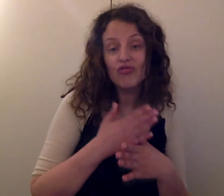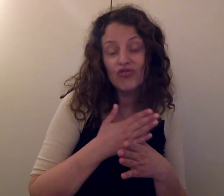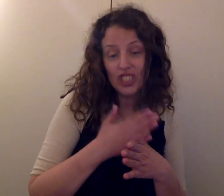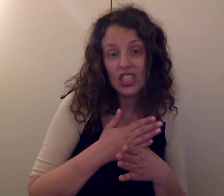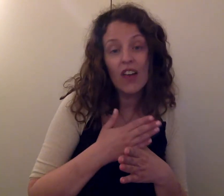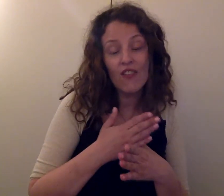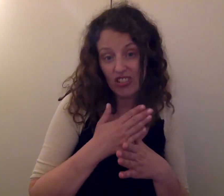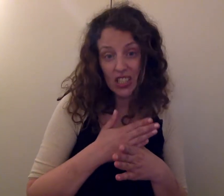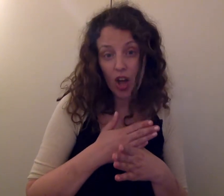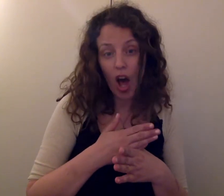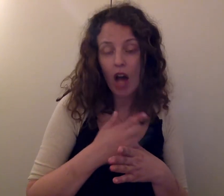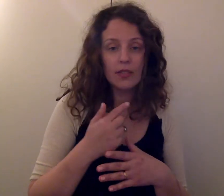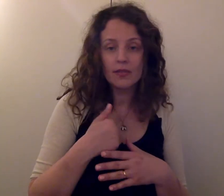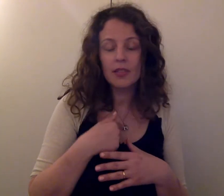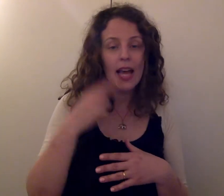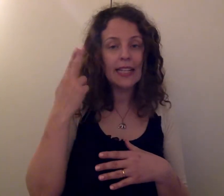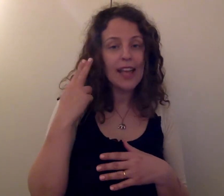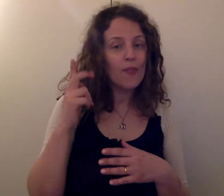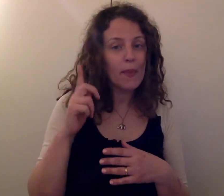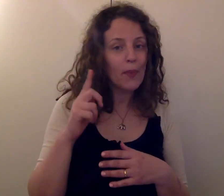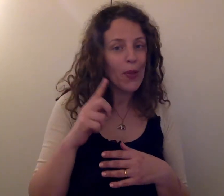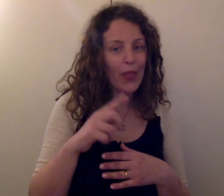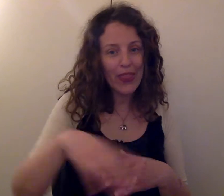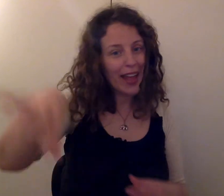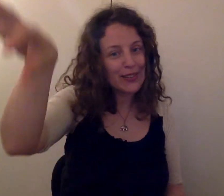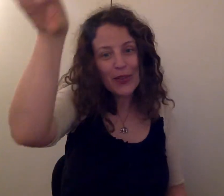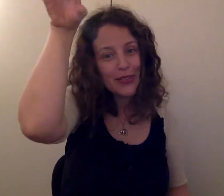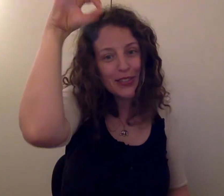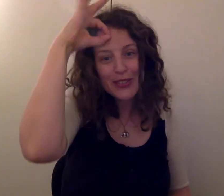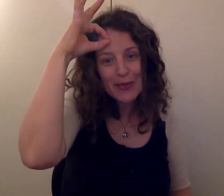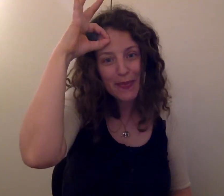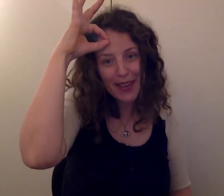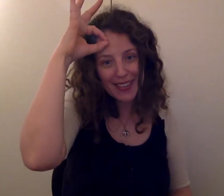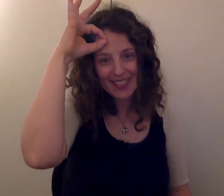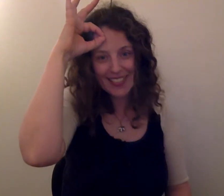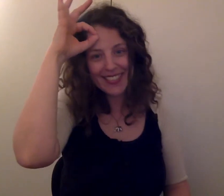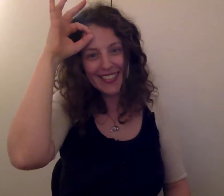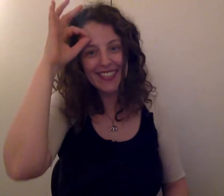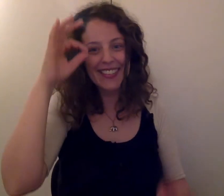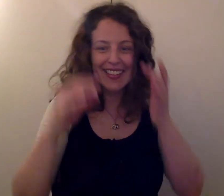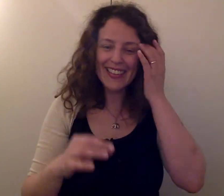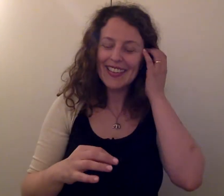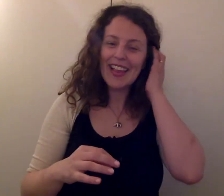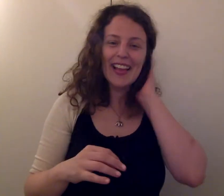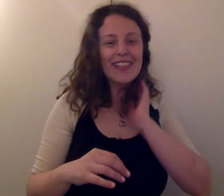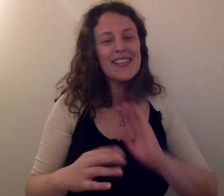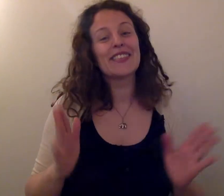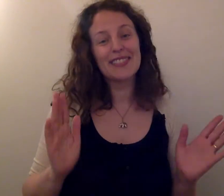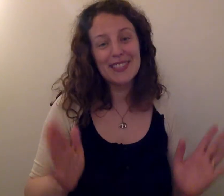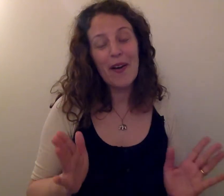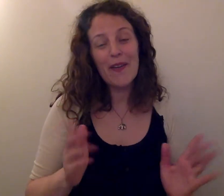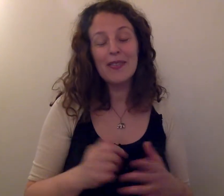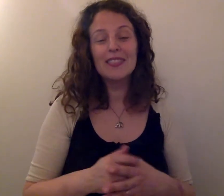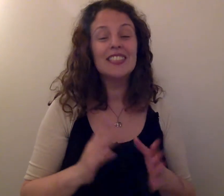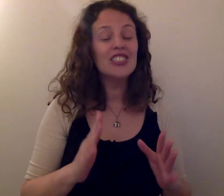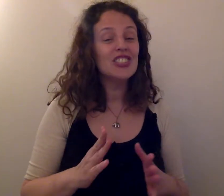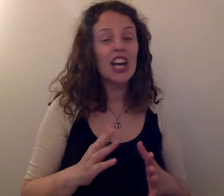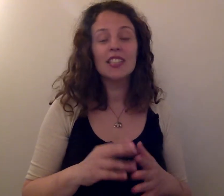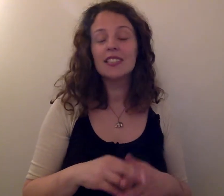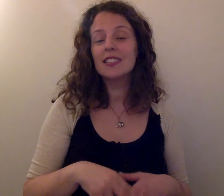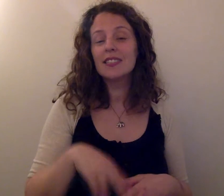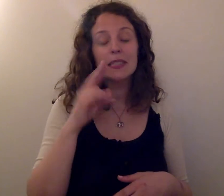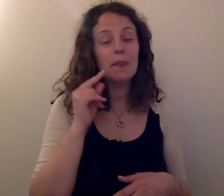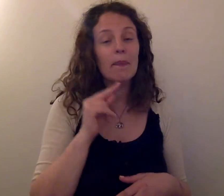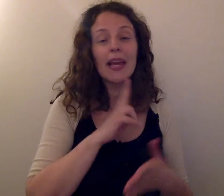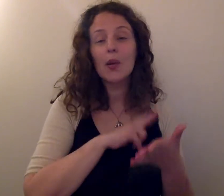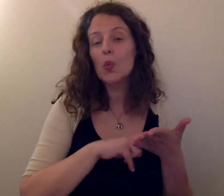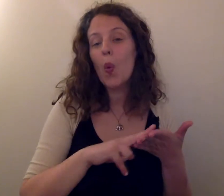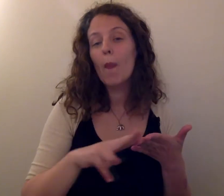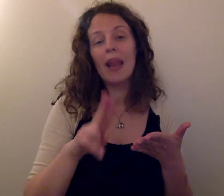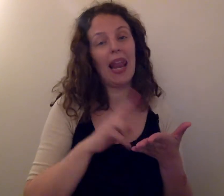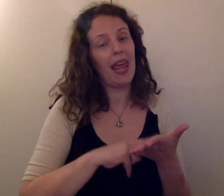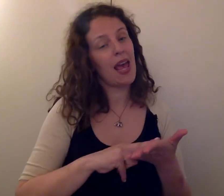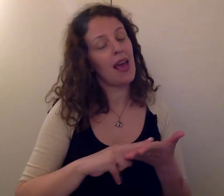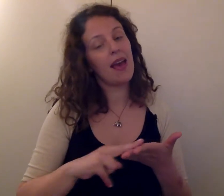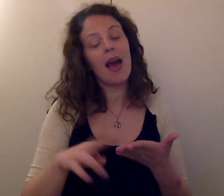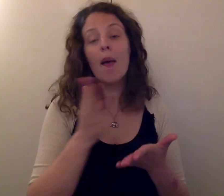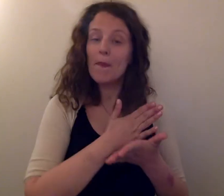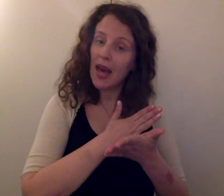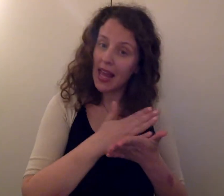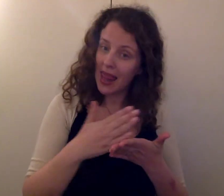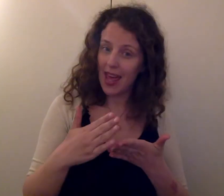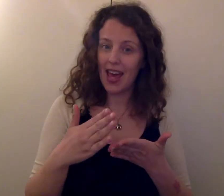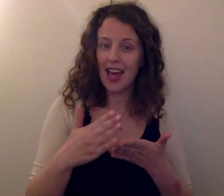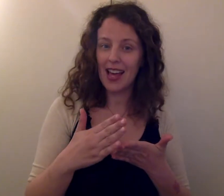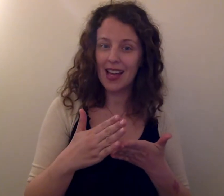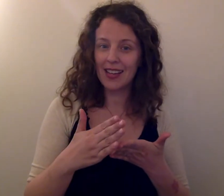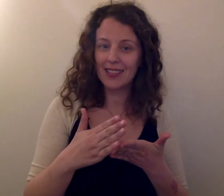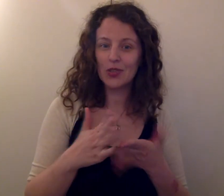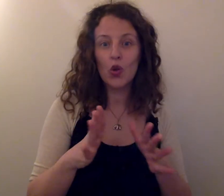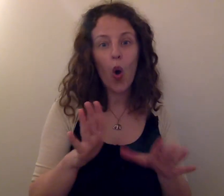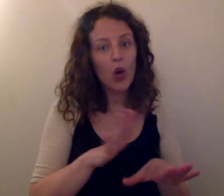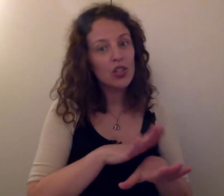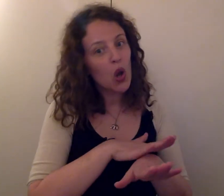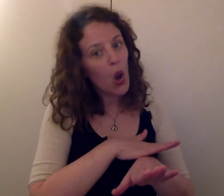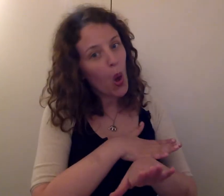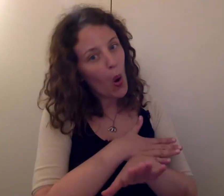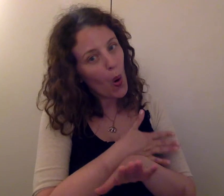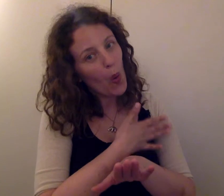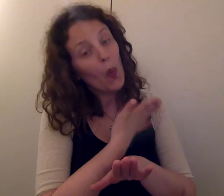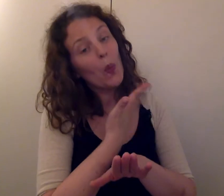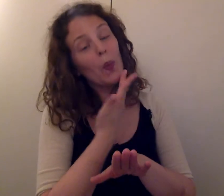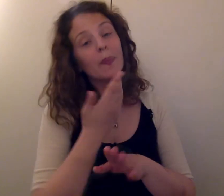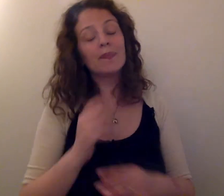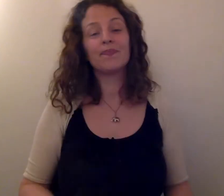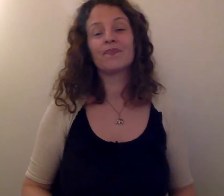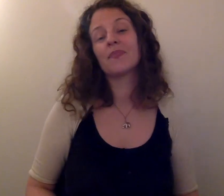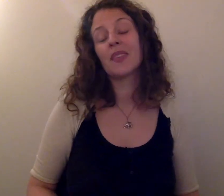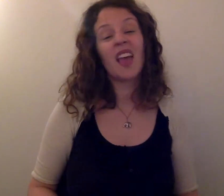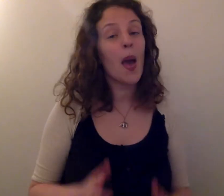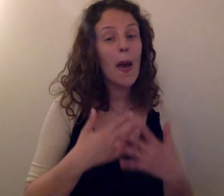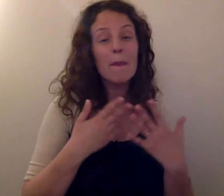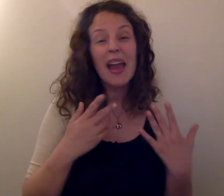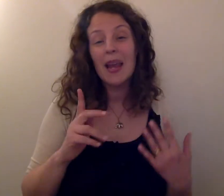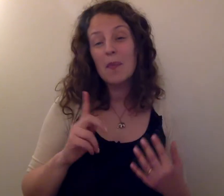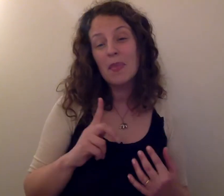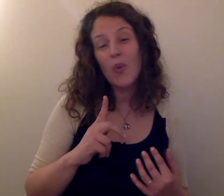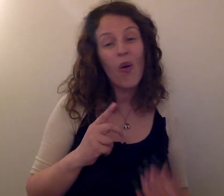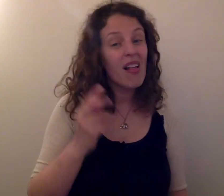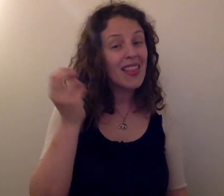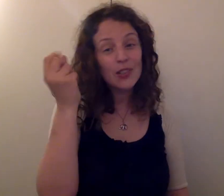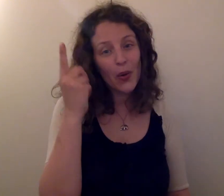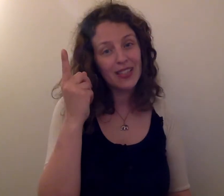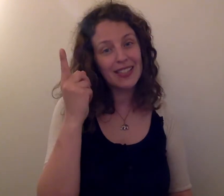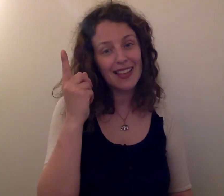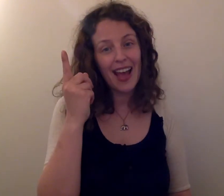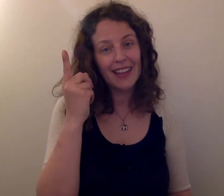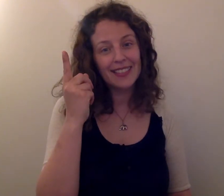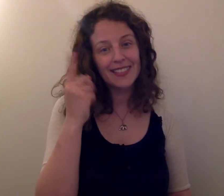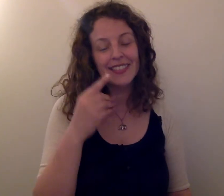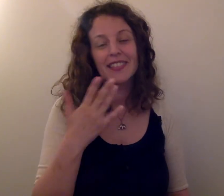Firstly deaf people aren't stupid, so just speak normally and clearly. Many people don't understand.